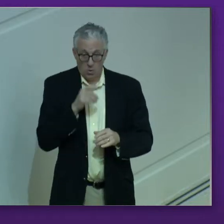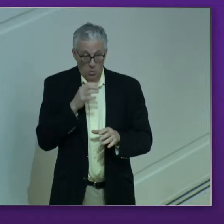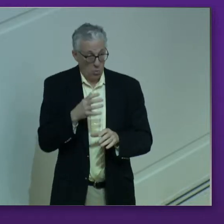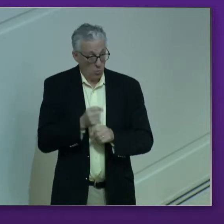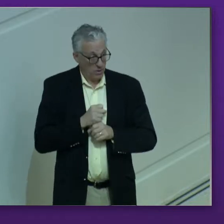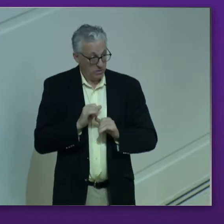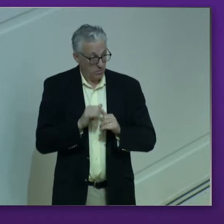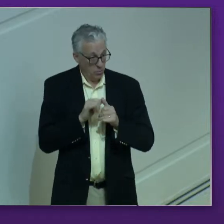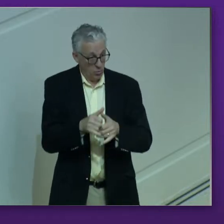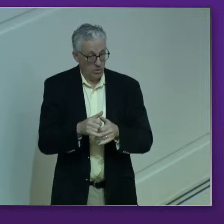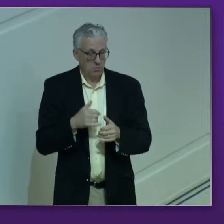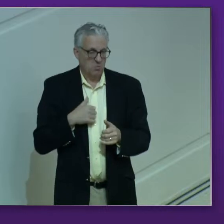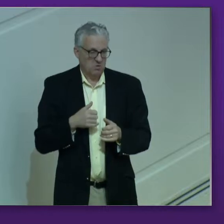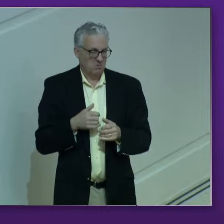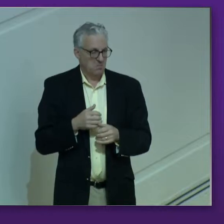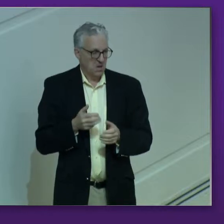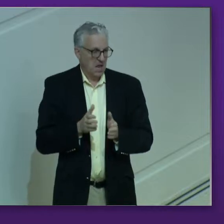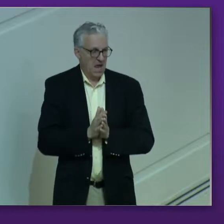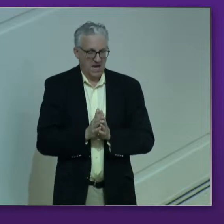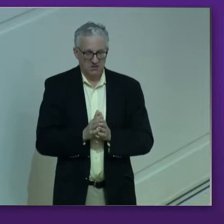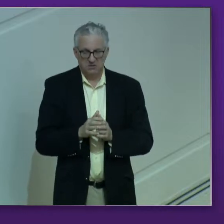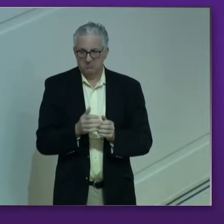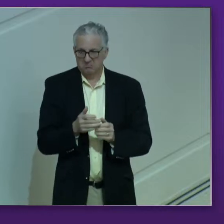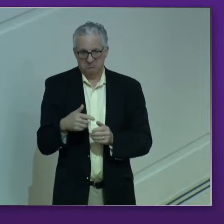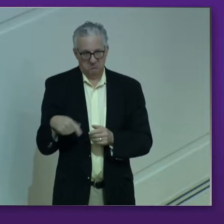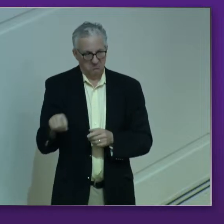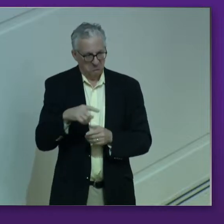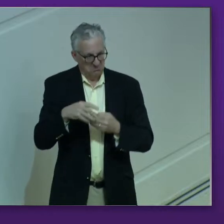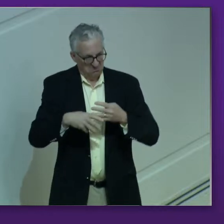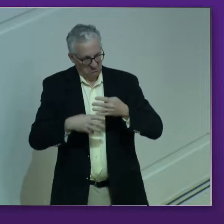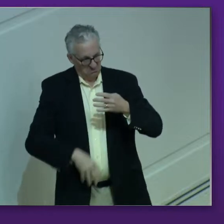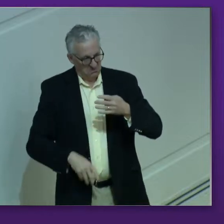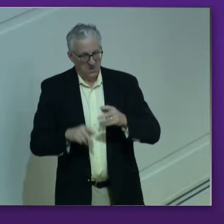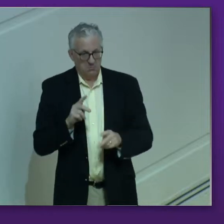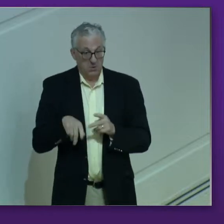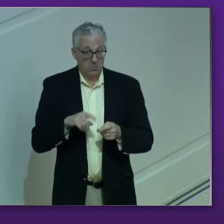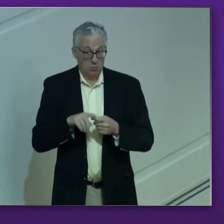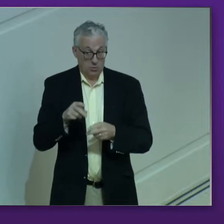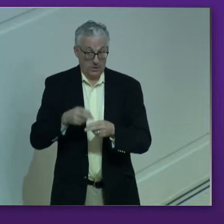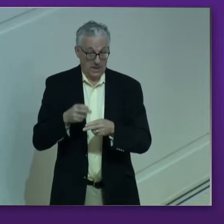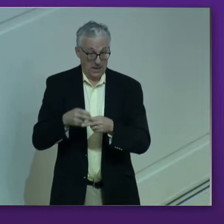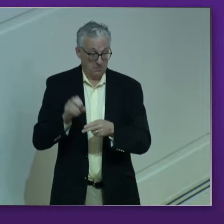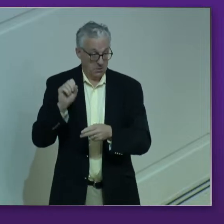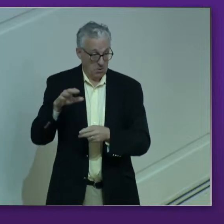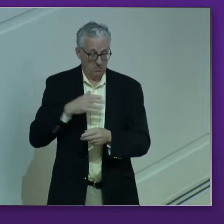KENNETH HOFFMAN A FORMER MONTGOMERY COLLEGE BOARD OF TRUSTEES MEMBER. STUDENT